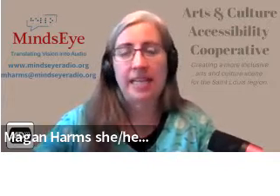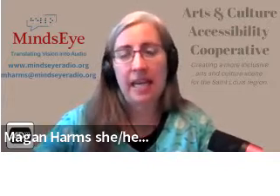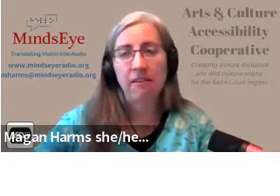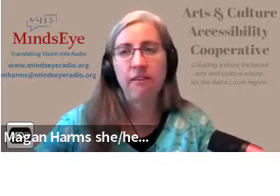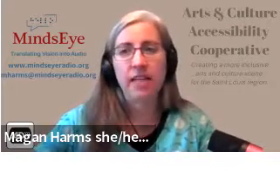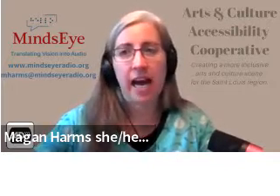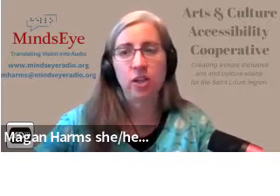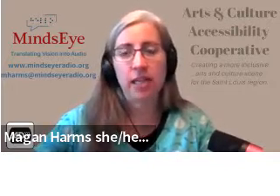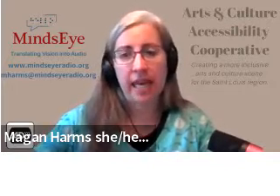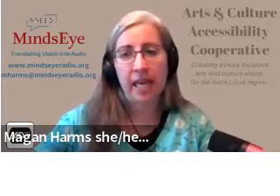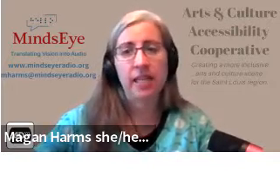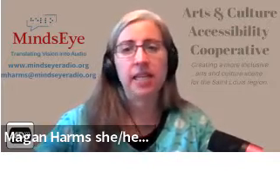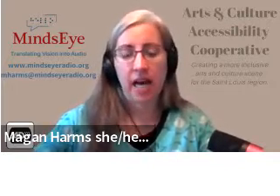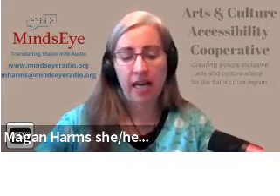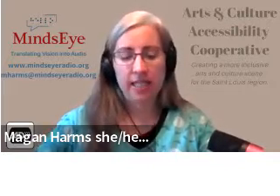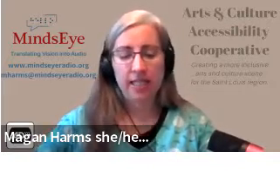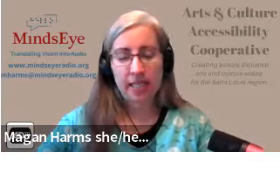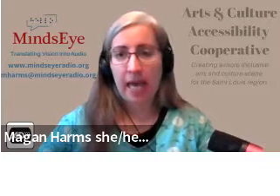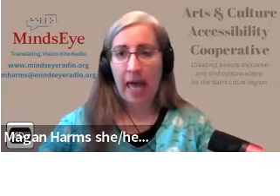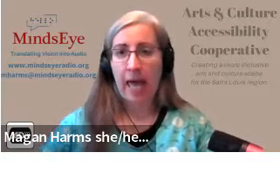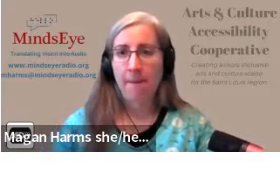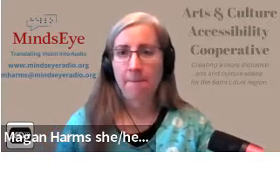native-land.ca